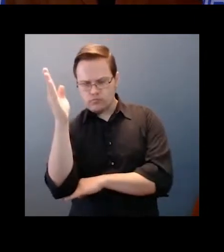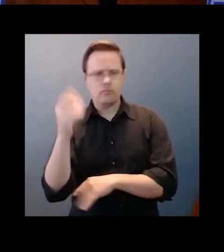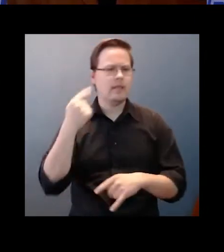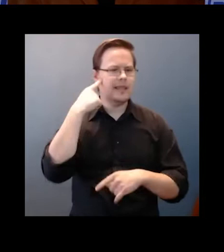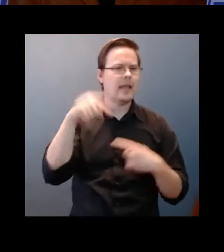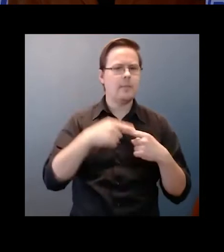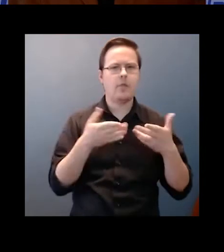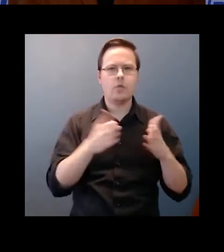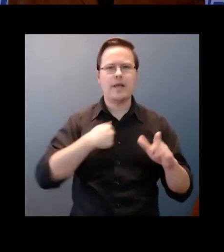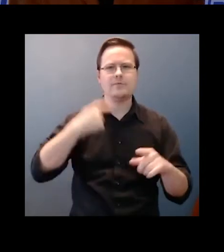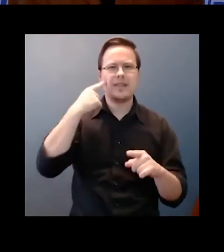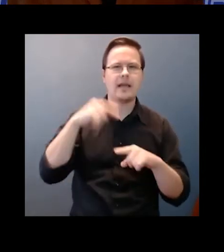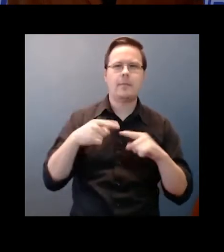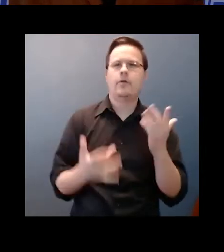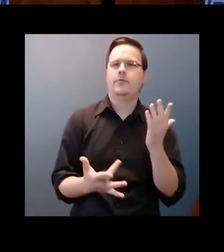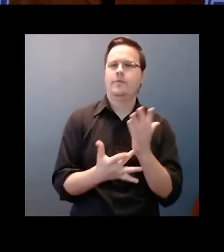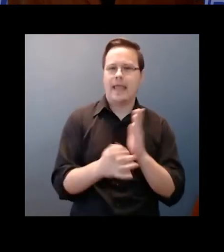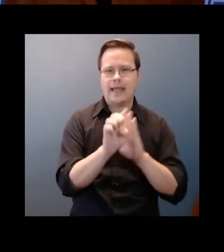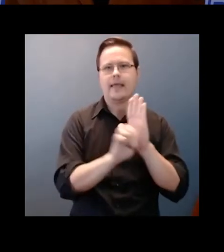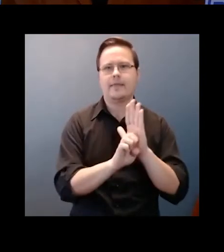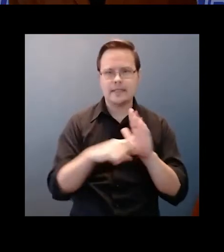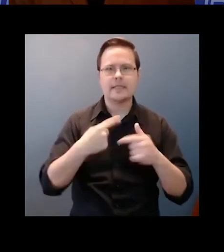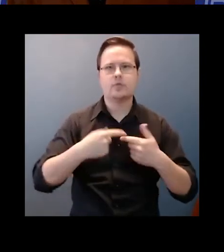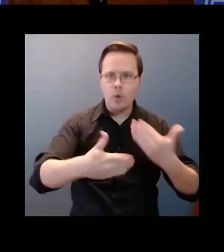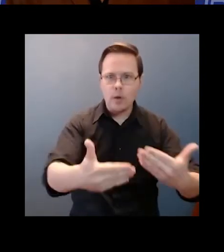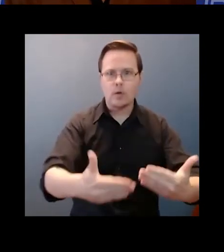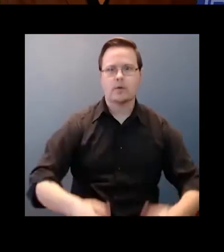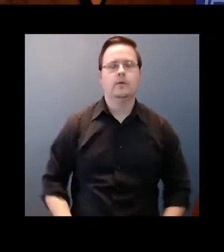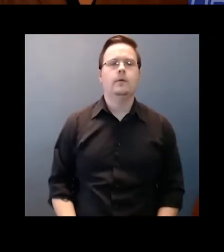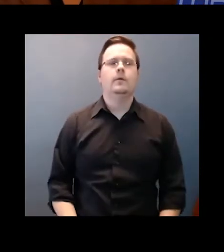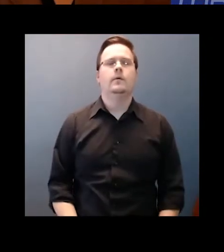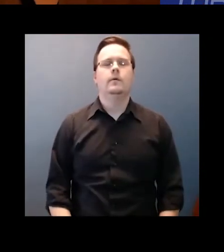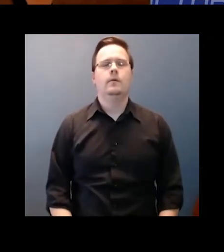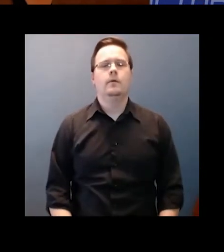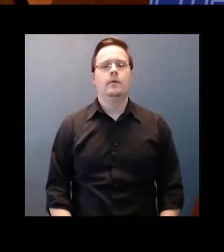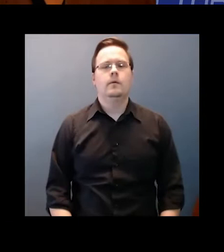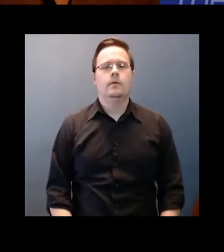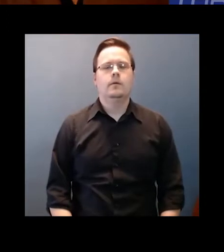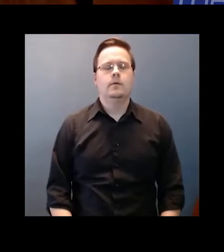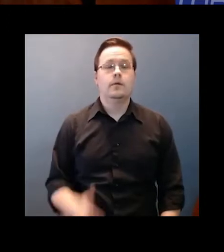Big Data Ethics as we go along. So my central argument today is